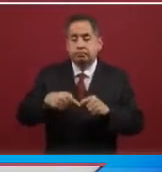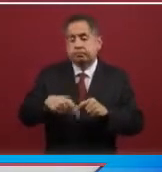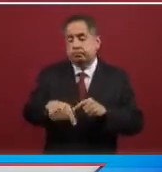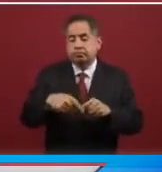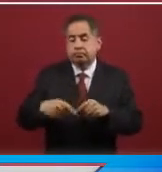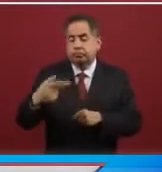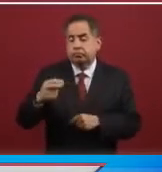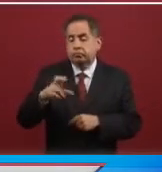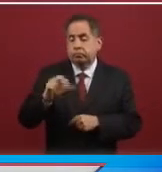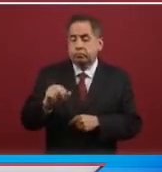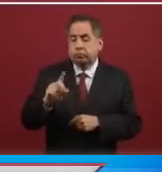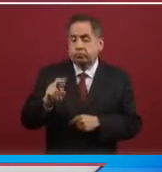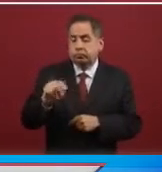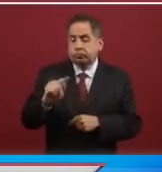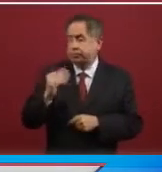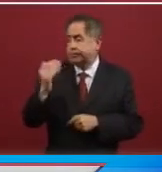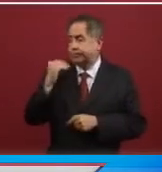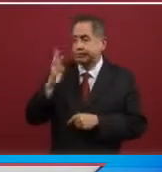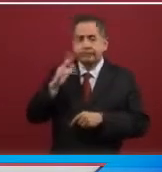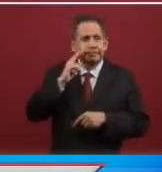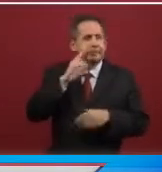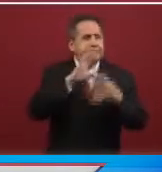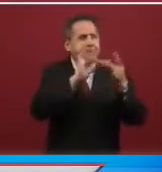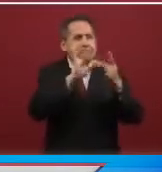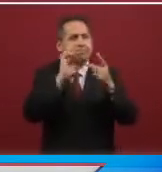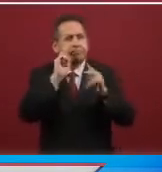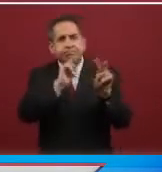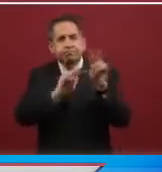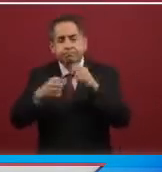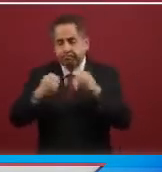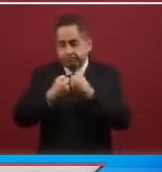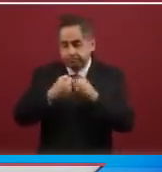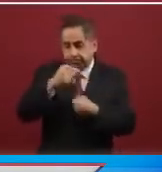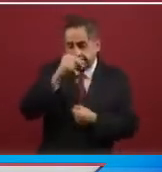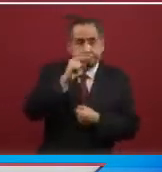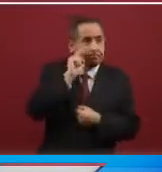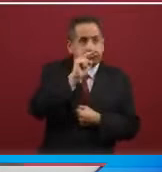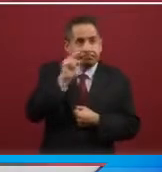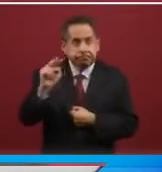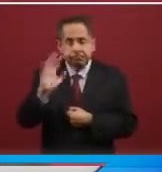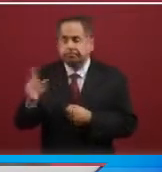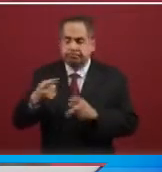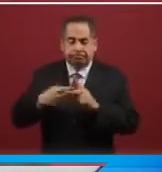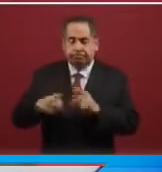This operation means around 69 million pesos according to the information of those affected